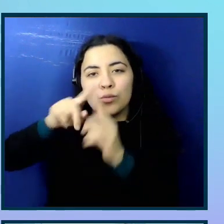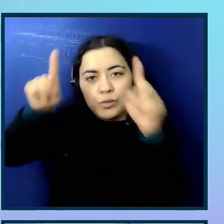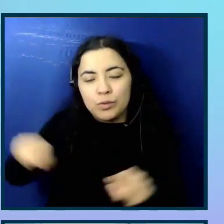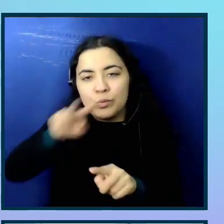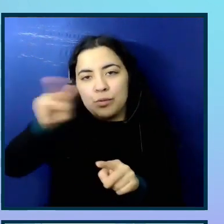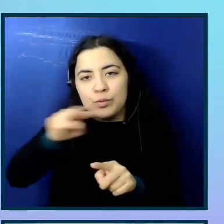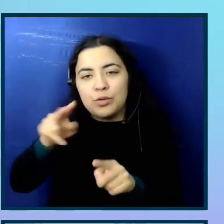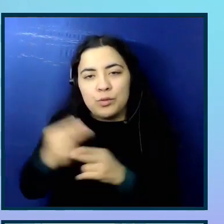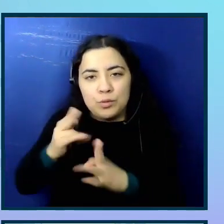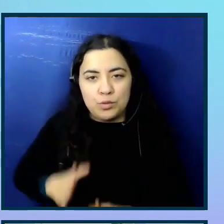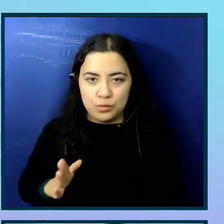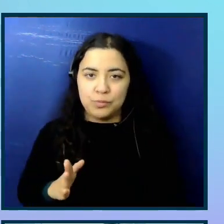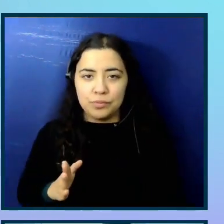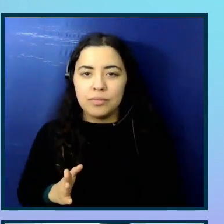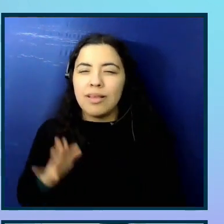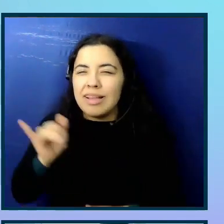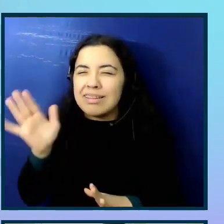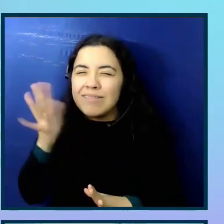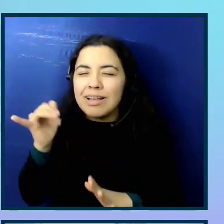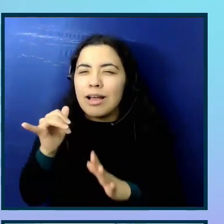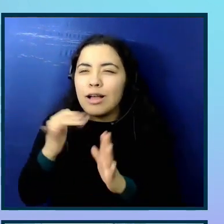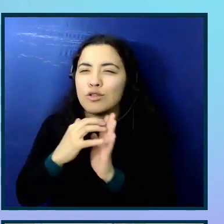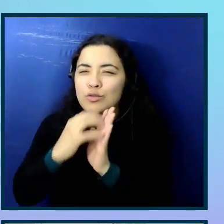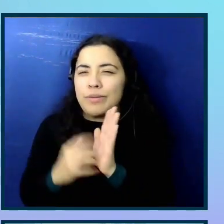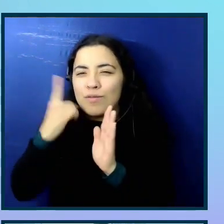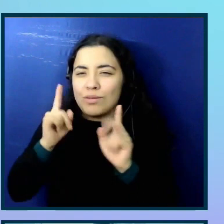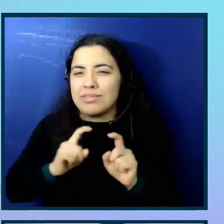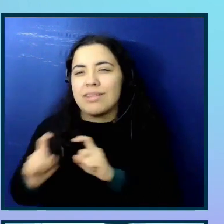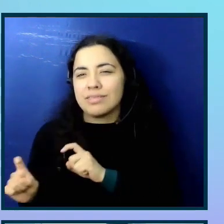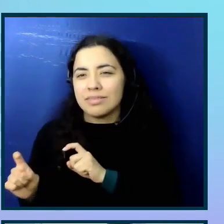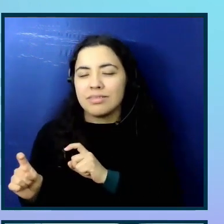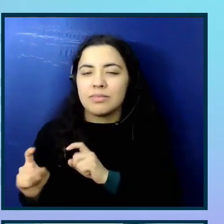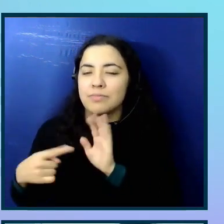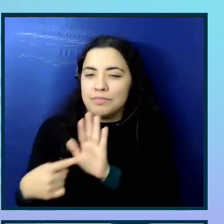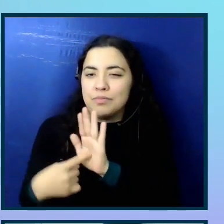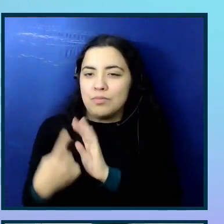and that served as a script for testing. So for example, we had on the accounts page